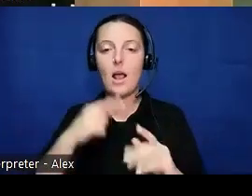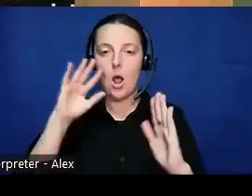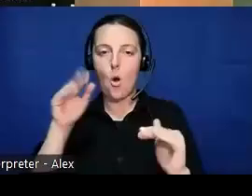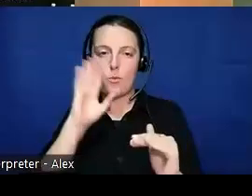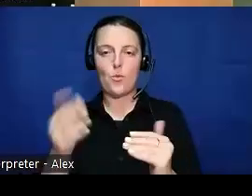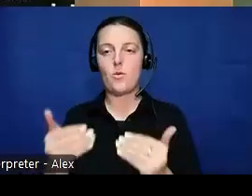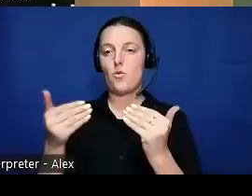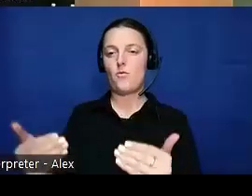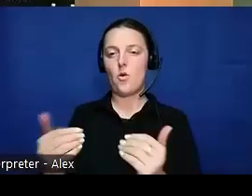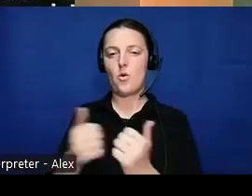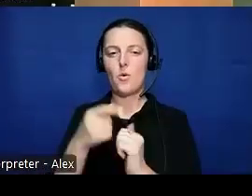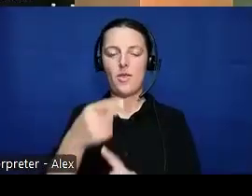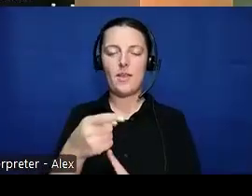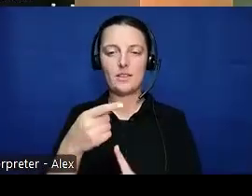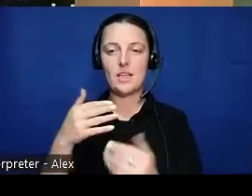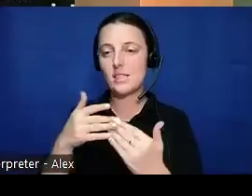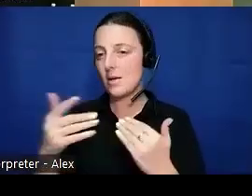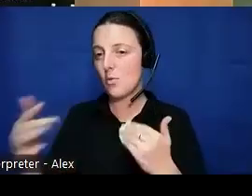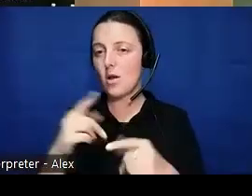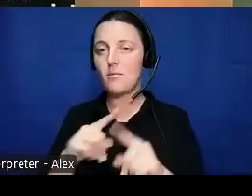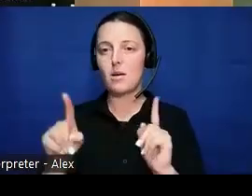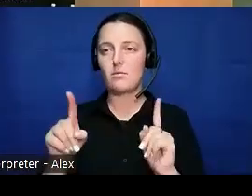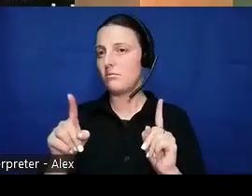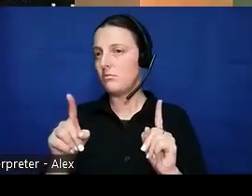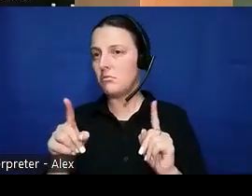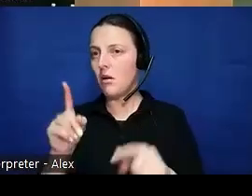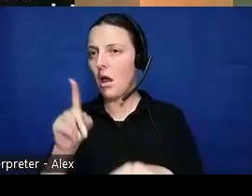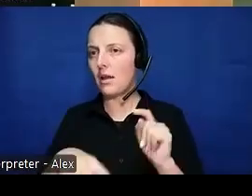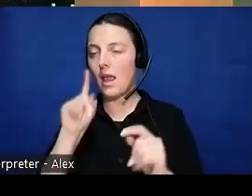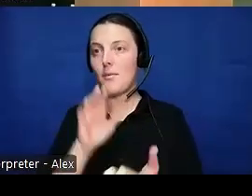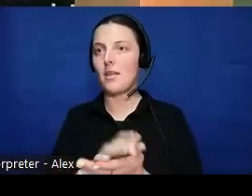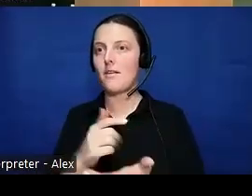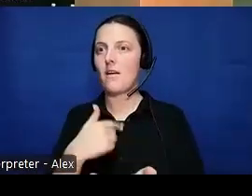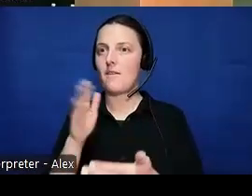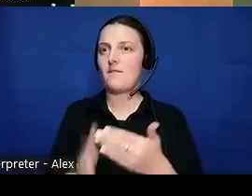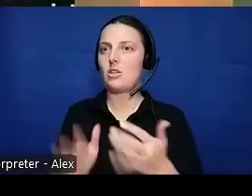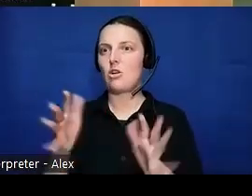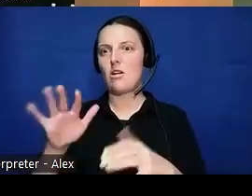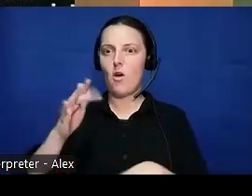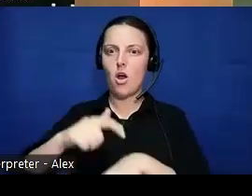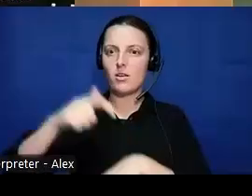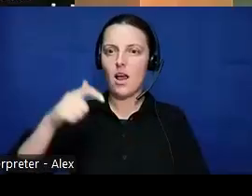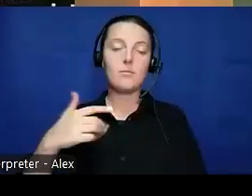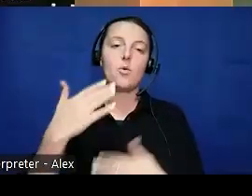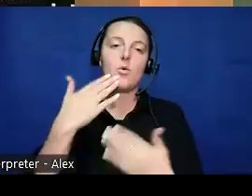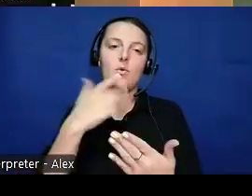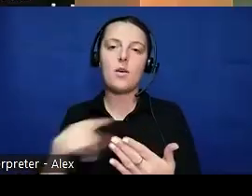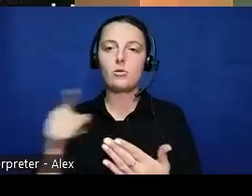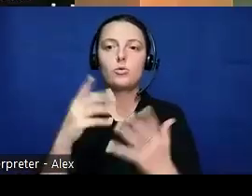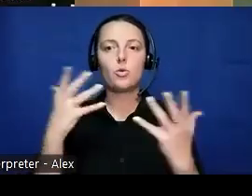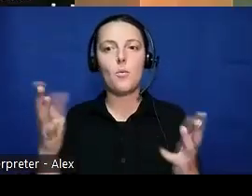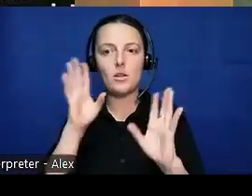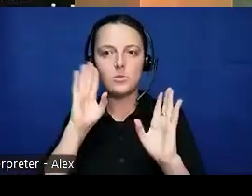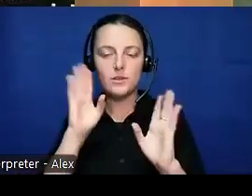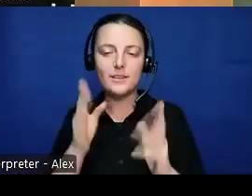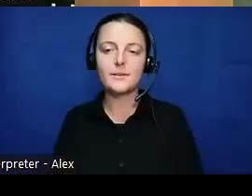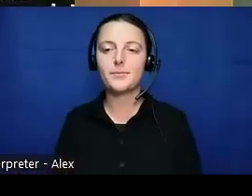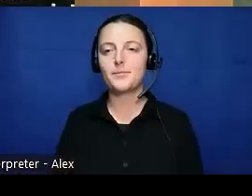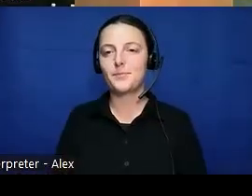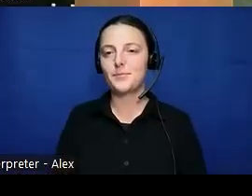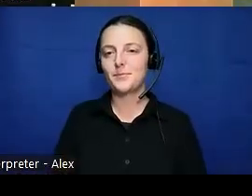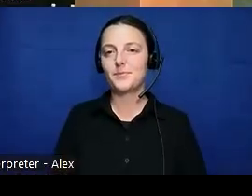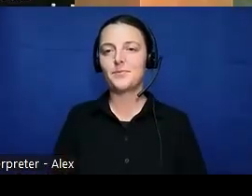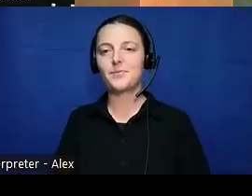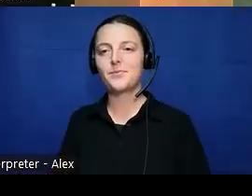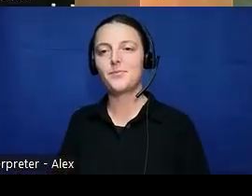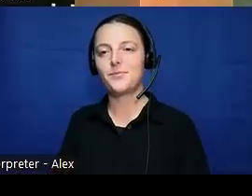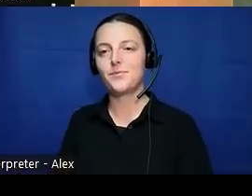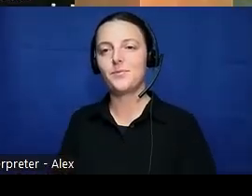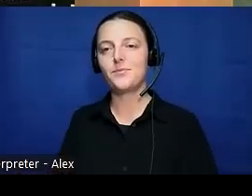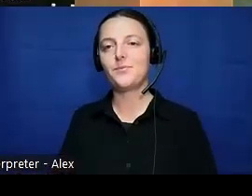believe it that I have actually finished somewhat on time. So, thank you guys so much for listening.